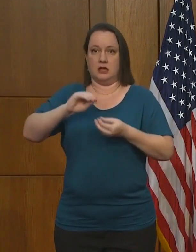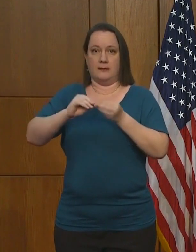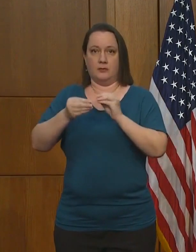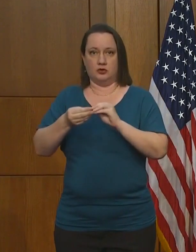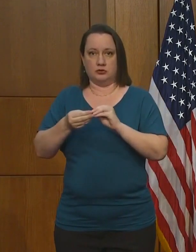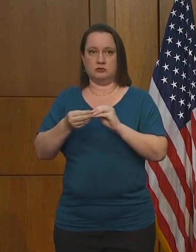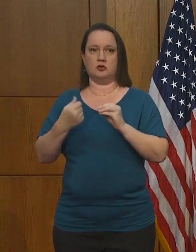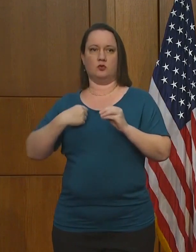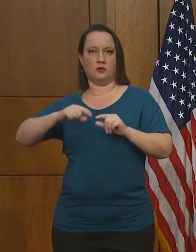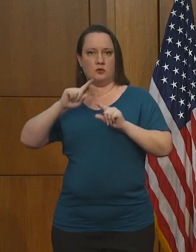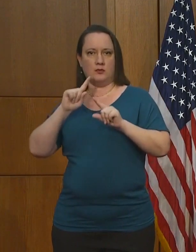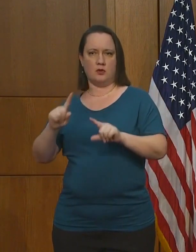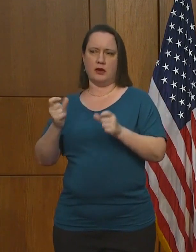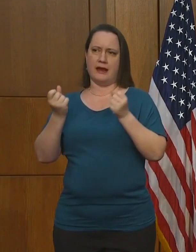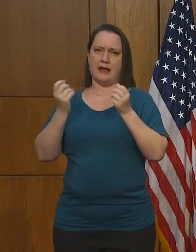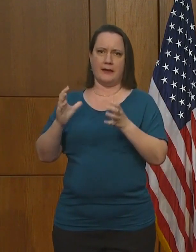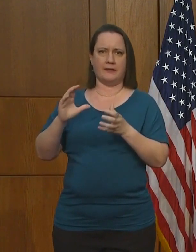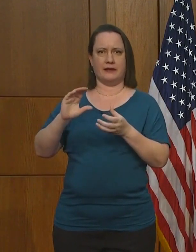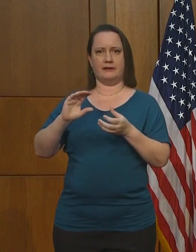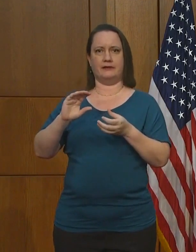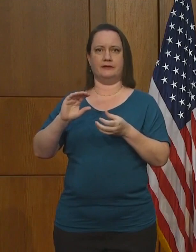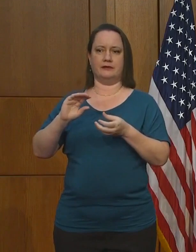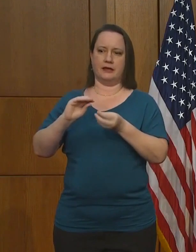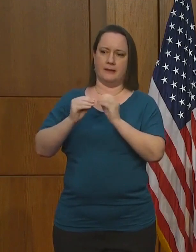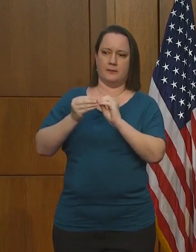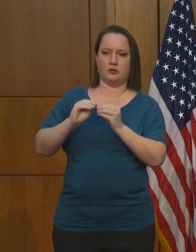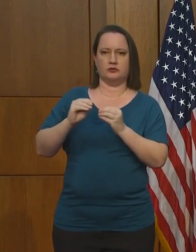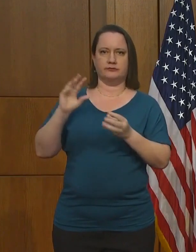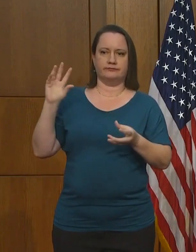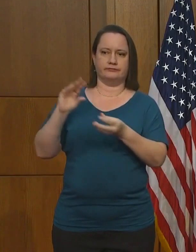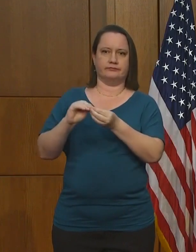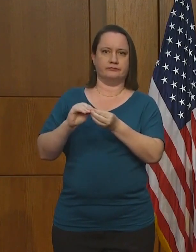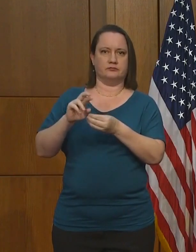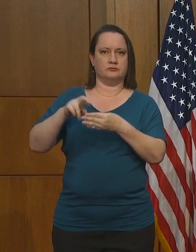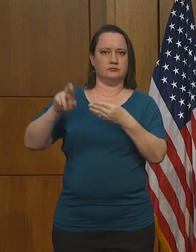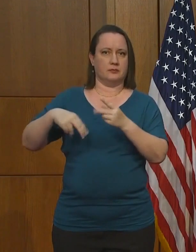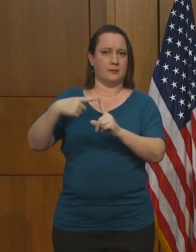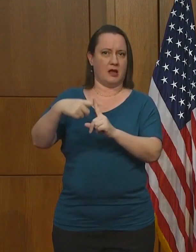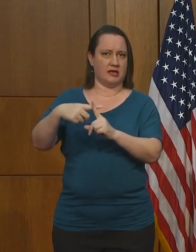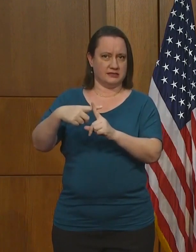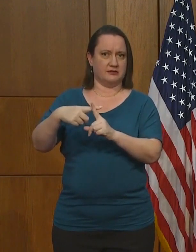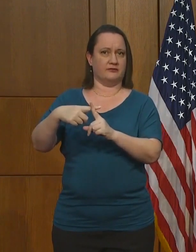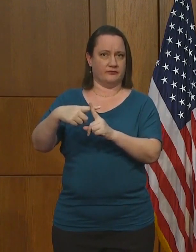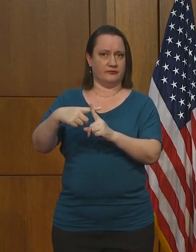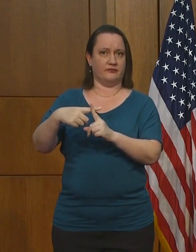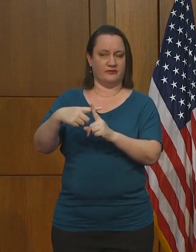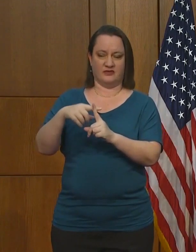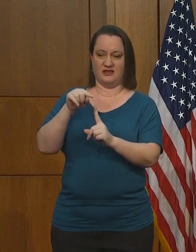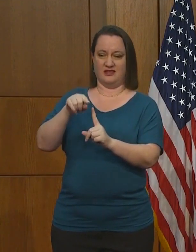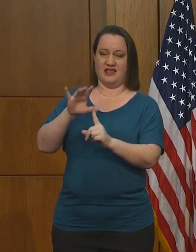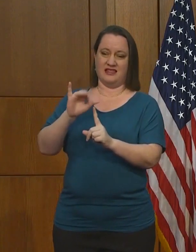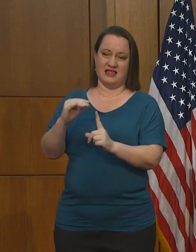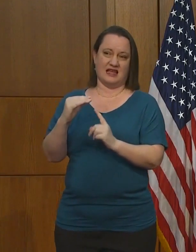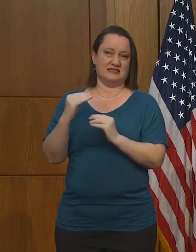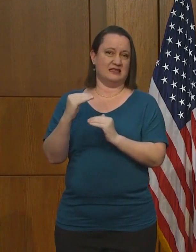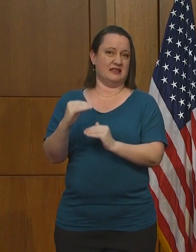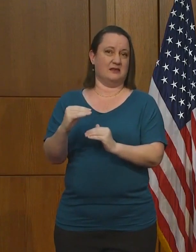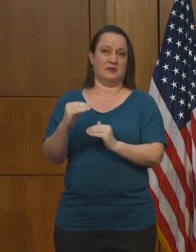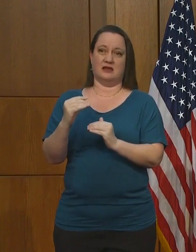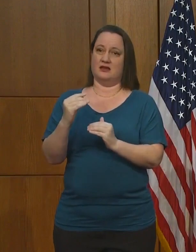CASES- THAT WE REPORT THE CASES